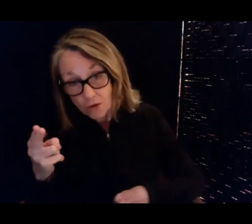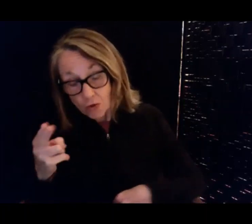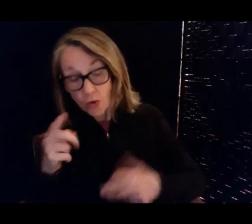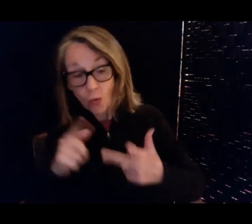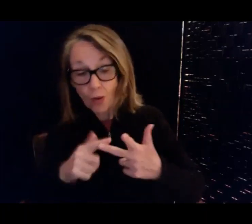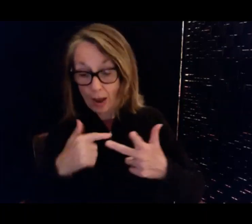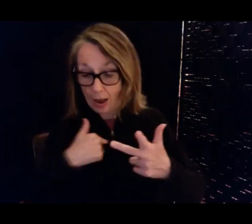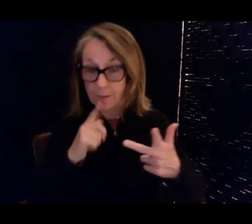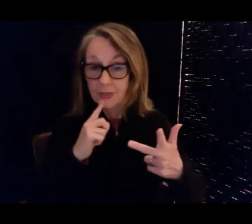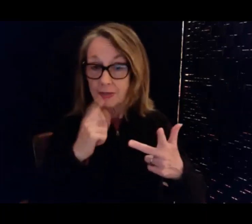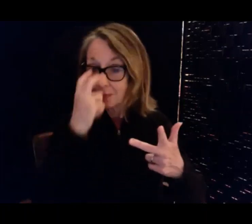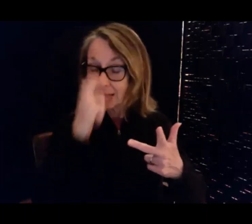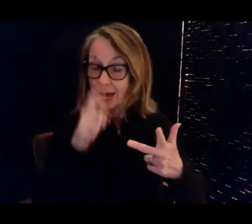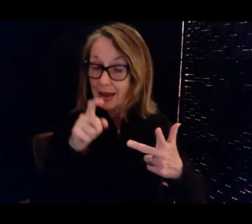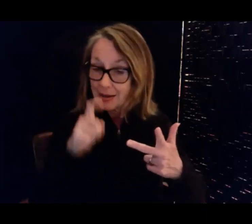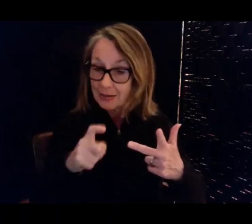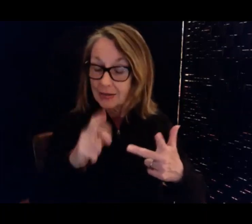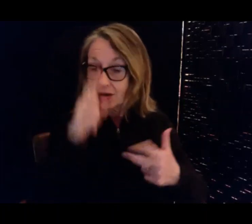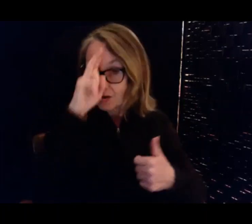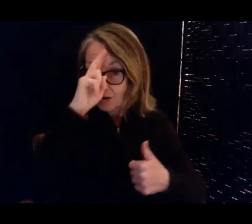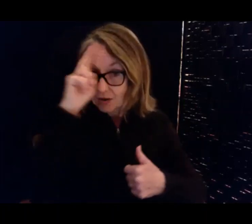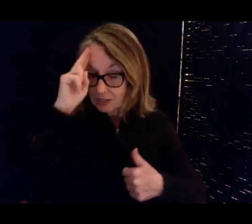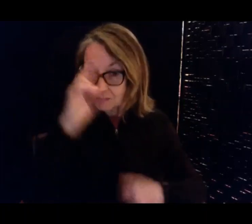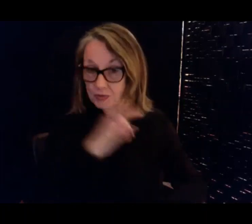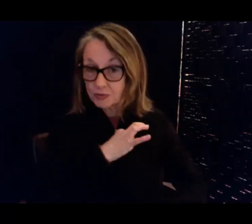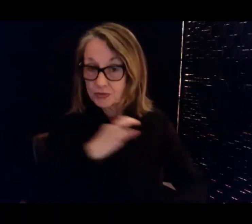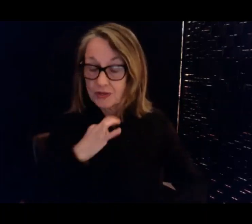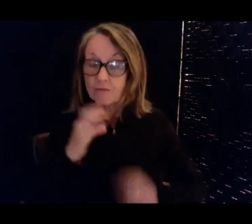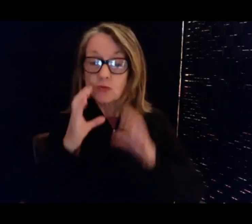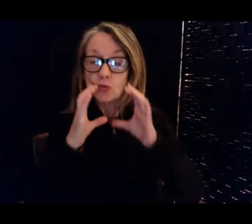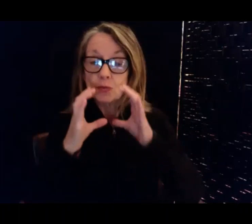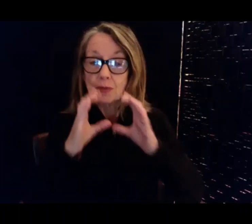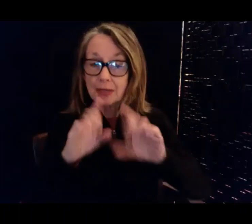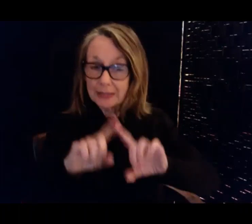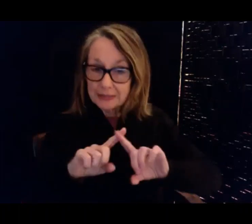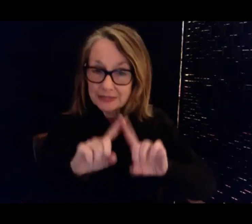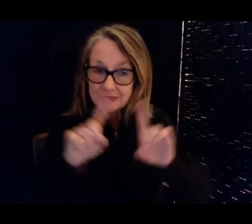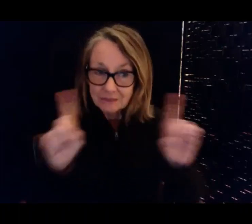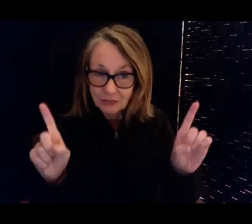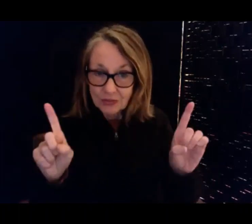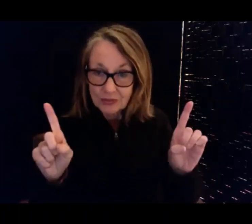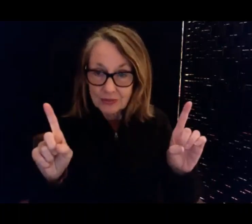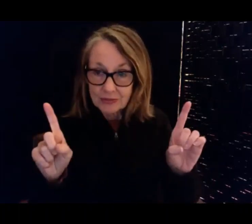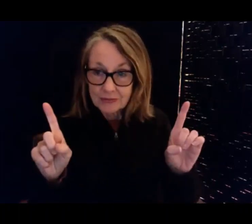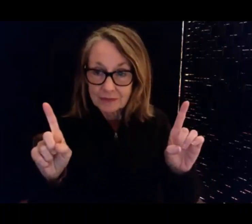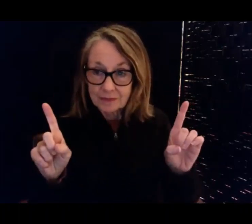staff to communicate with you differently and then if you have a